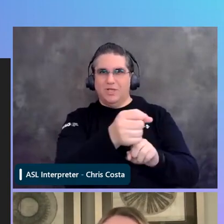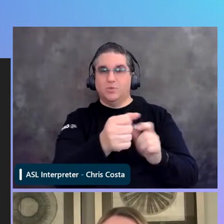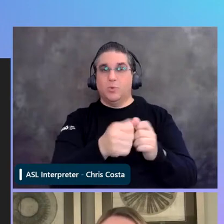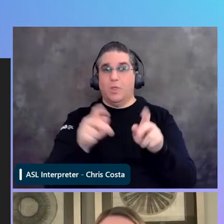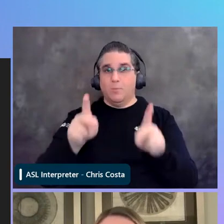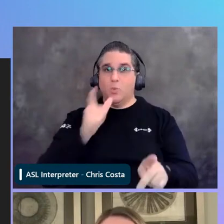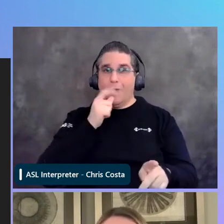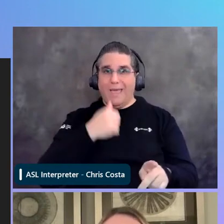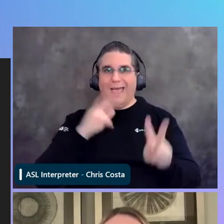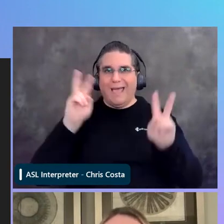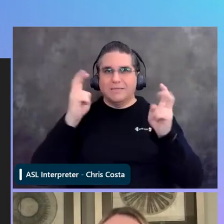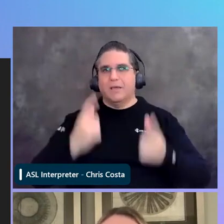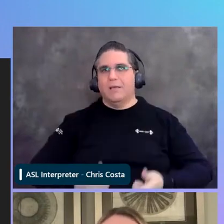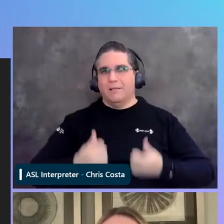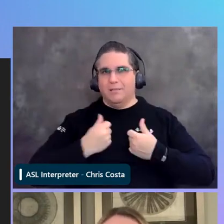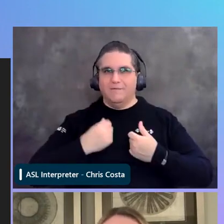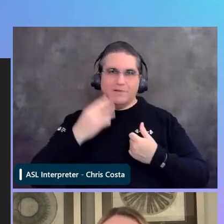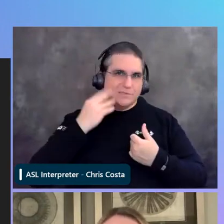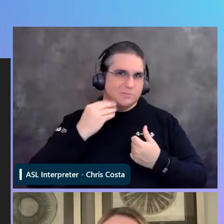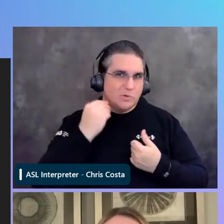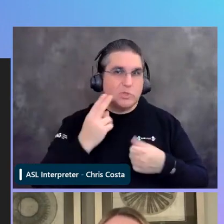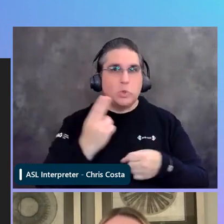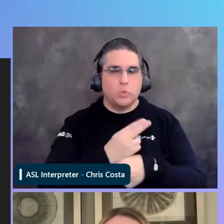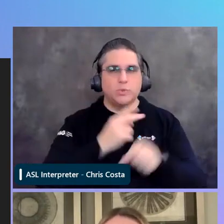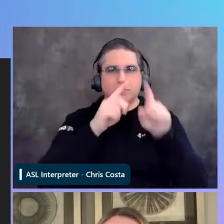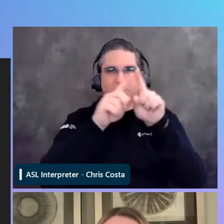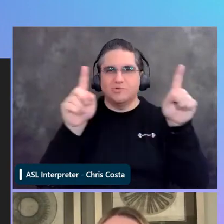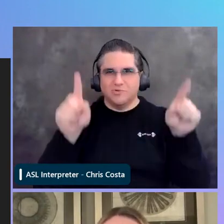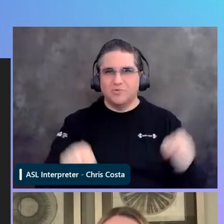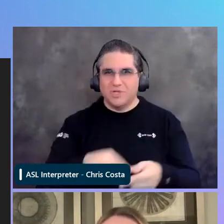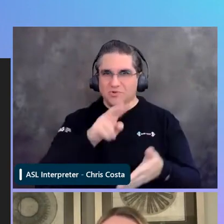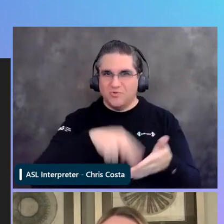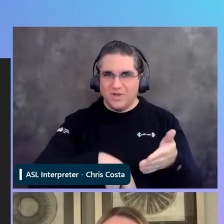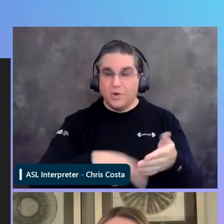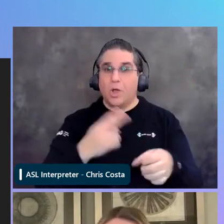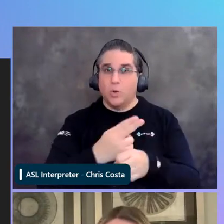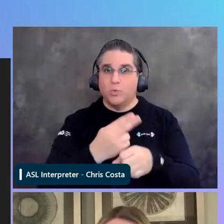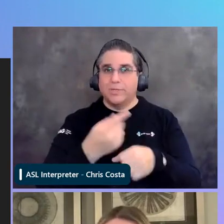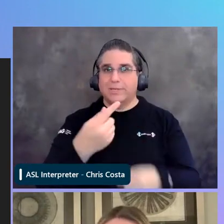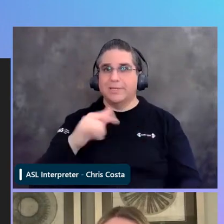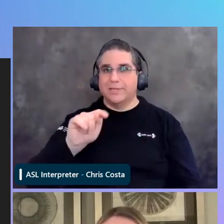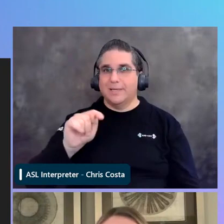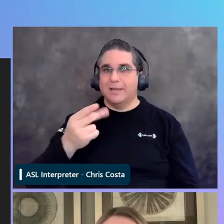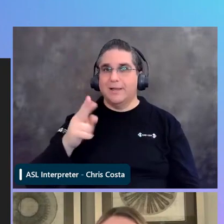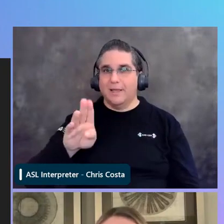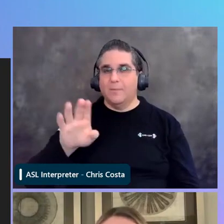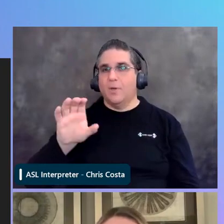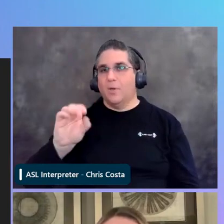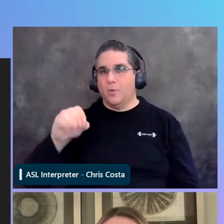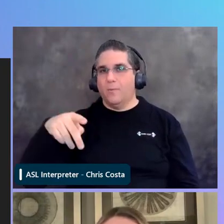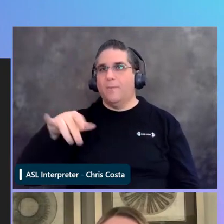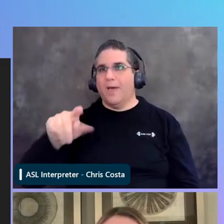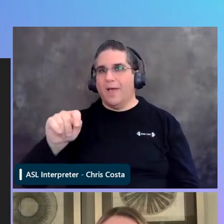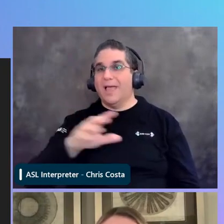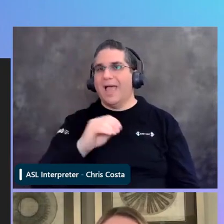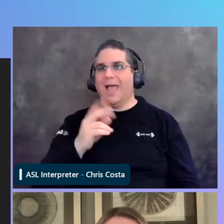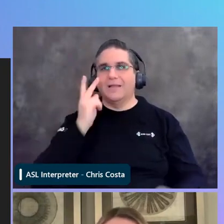using using the screen reader and interacting with GitHub Copilot and Visual Studio Code.